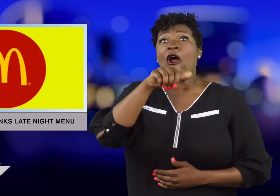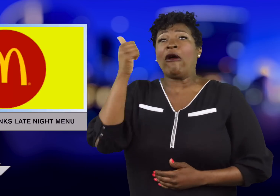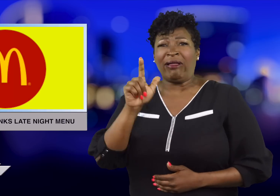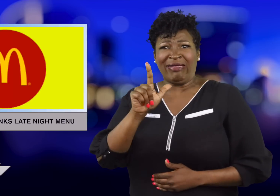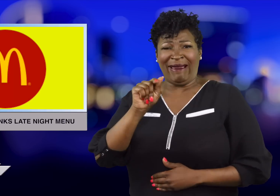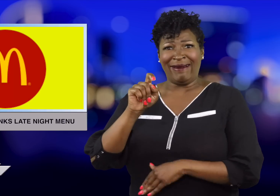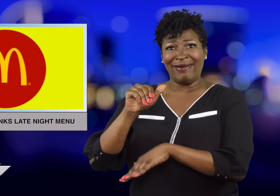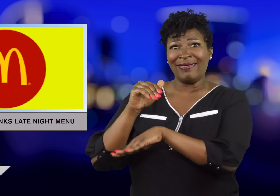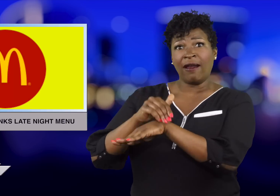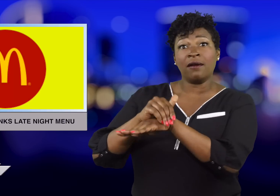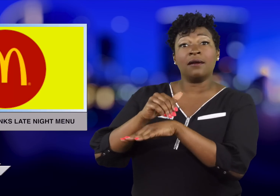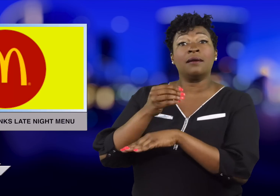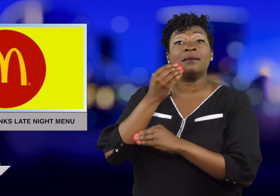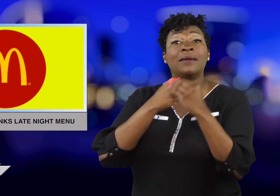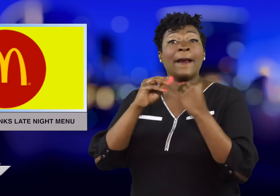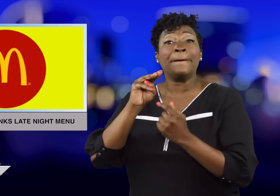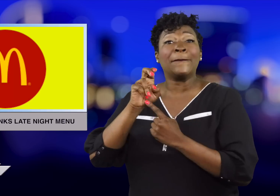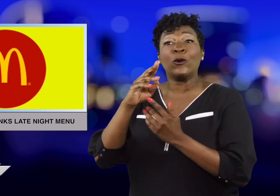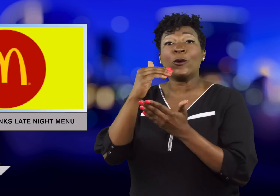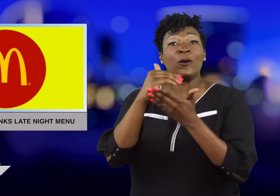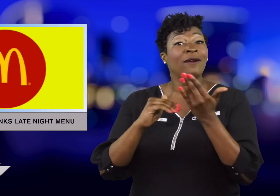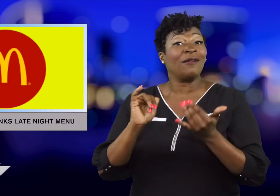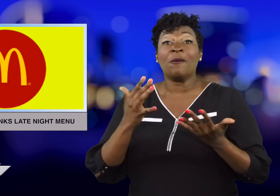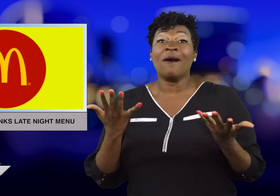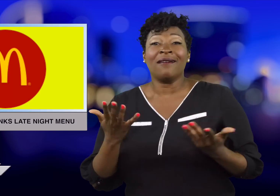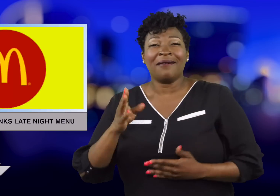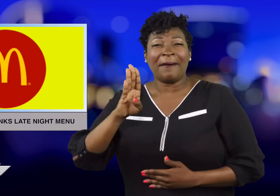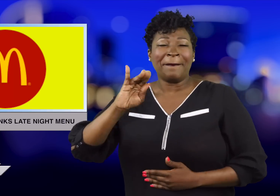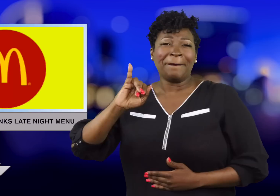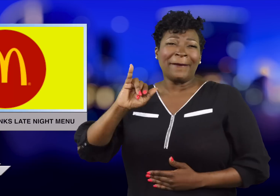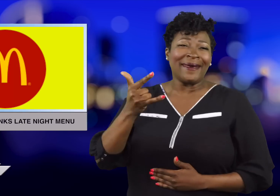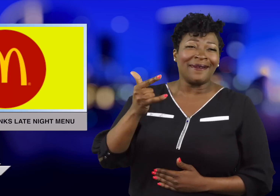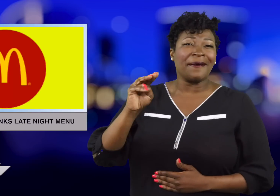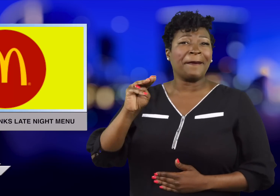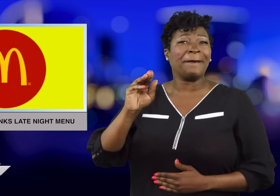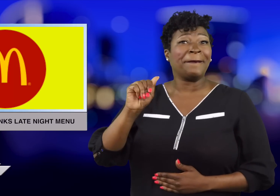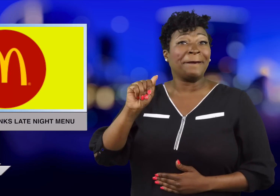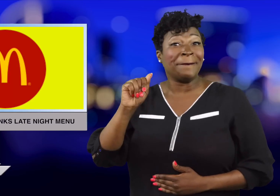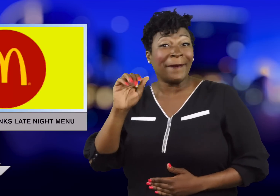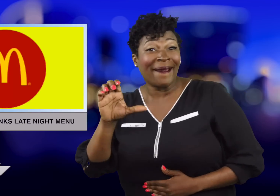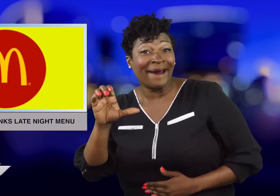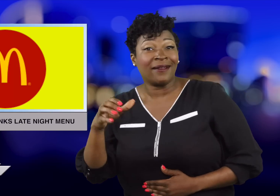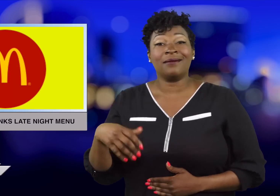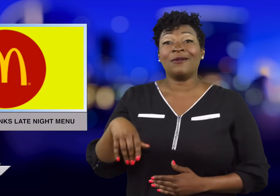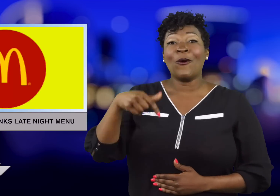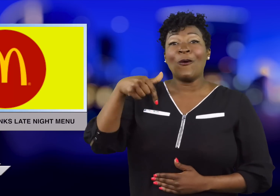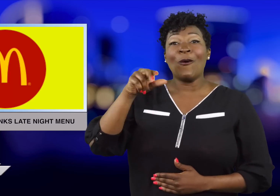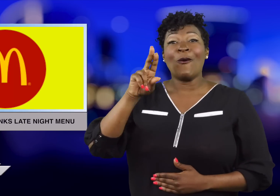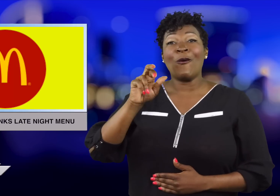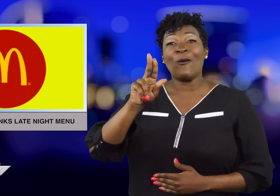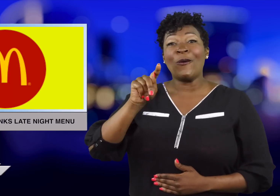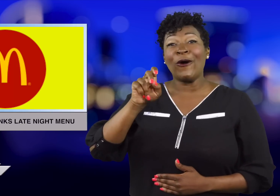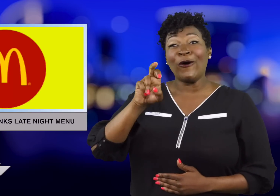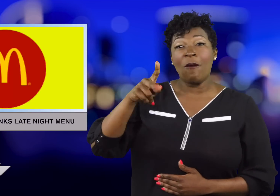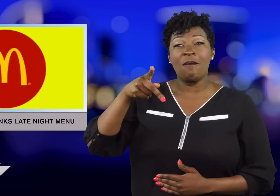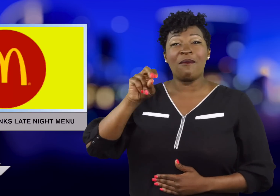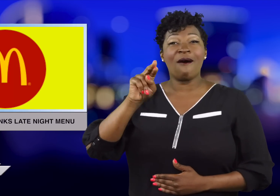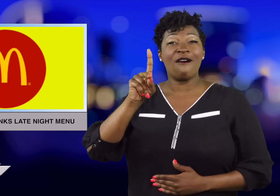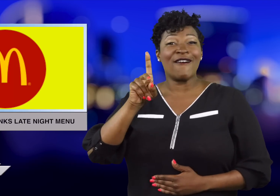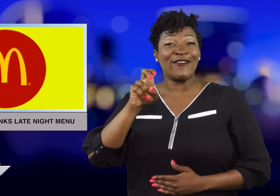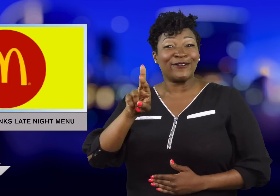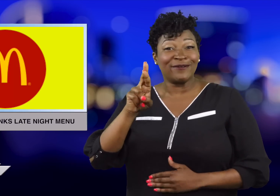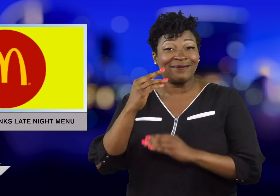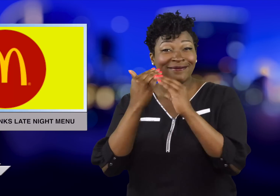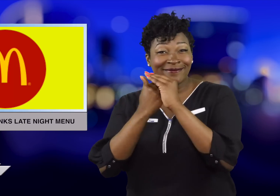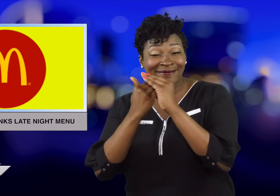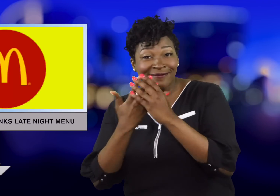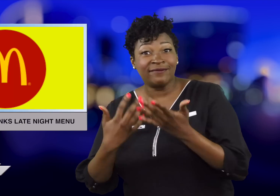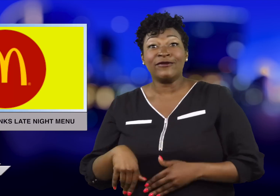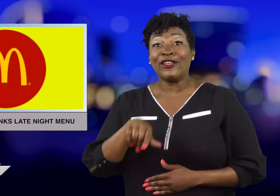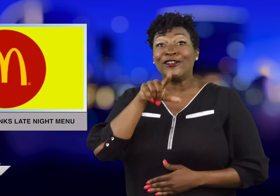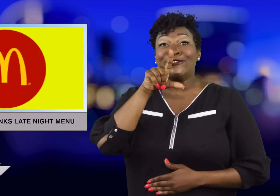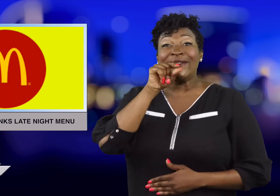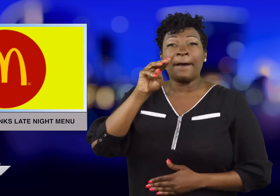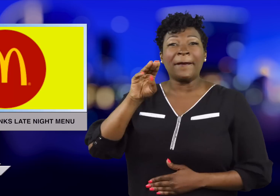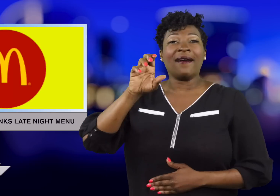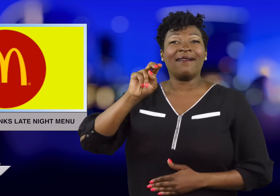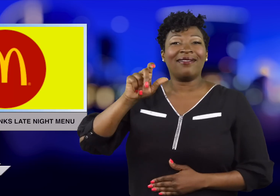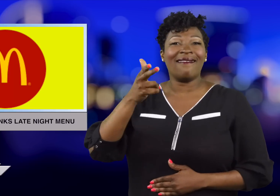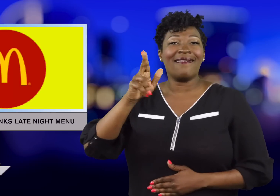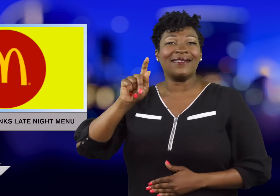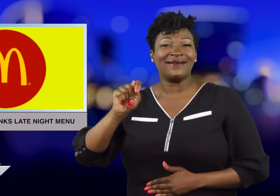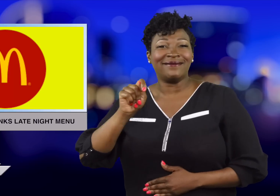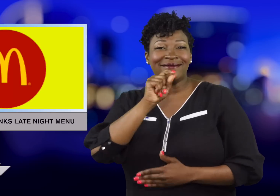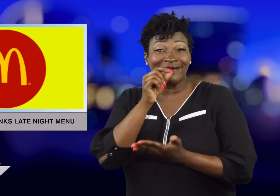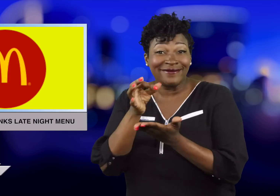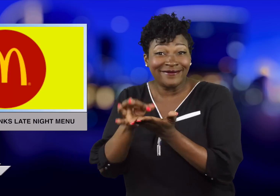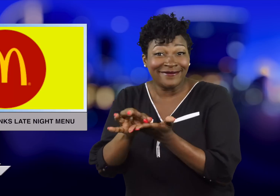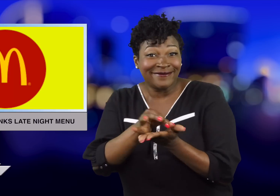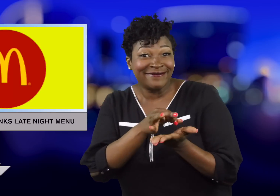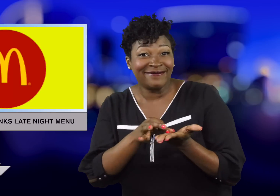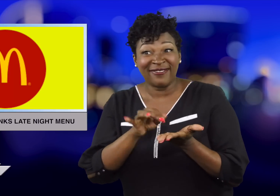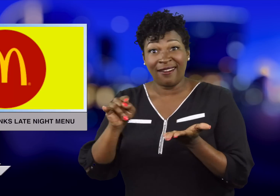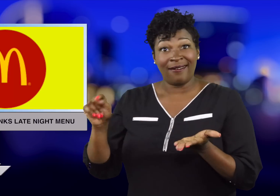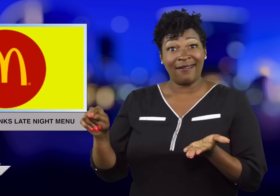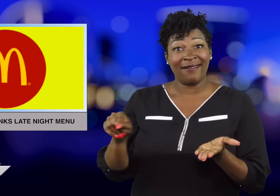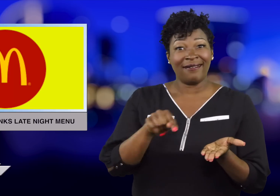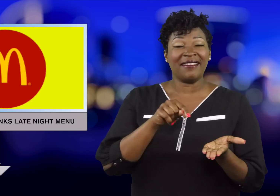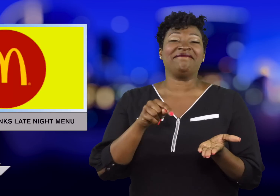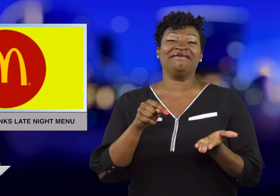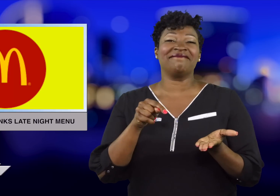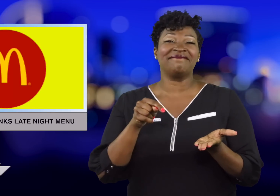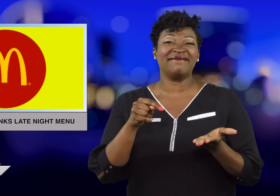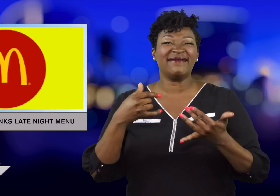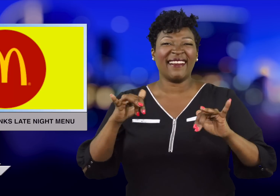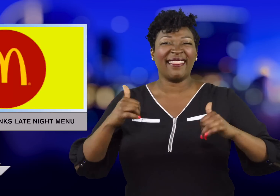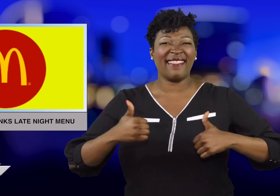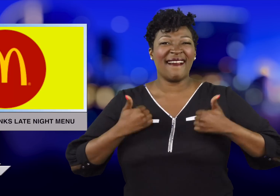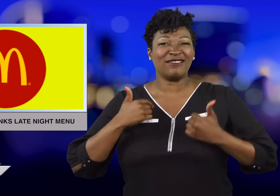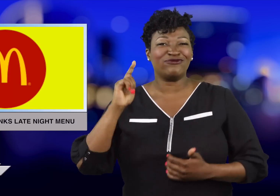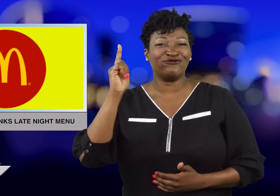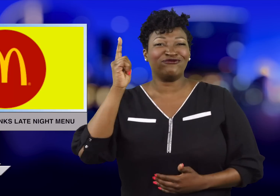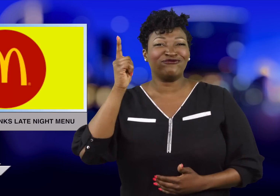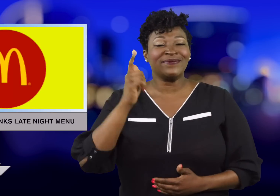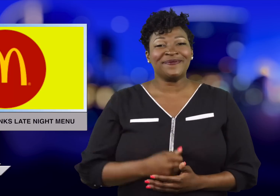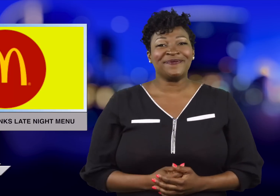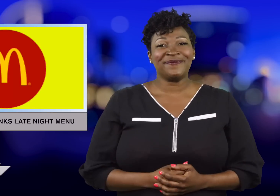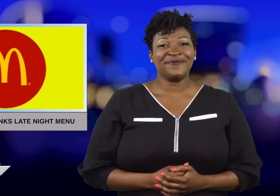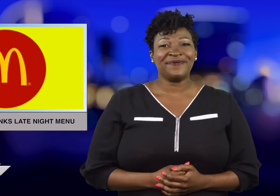Other late-night menu items like Big Macs, Quarter Pounders and McNuggets will still be available.